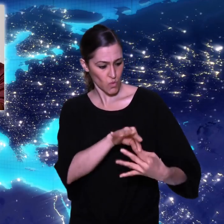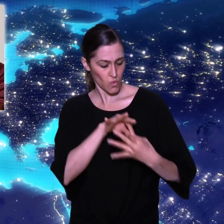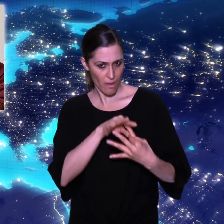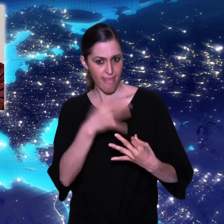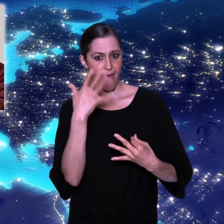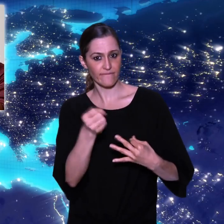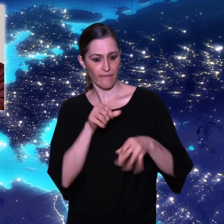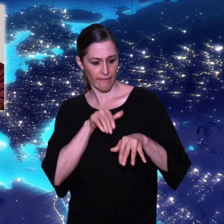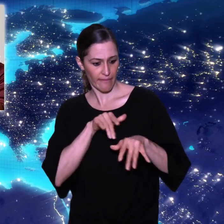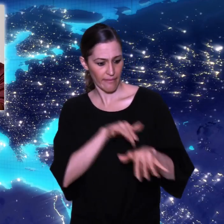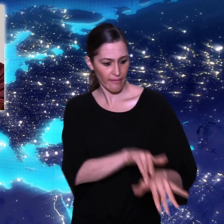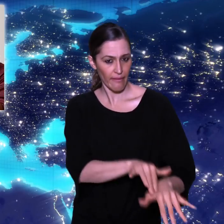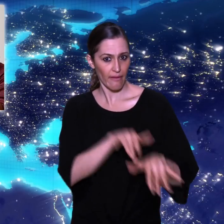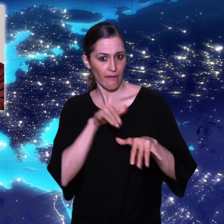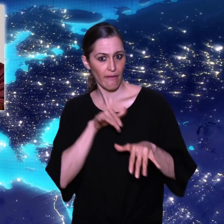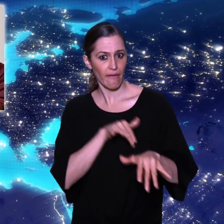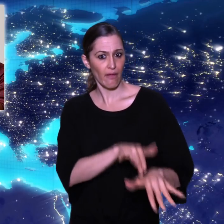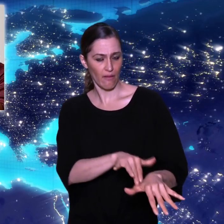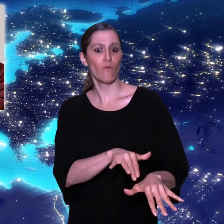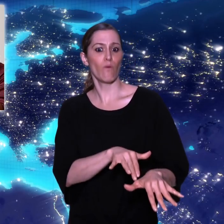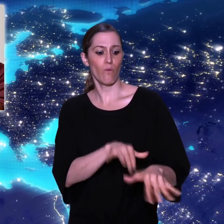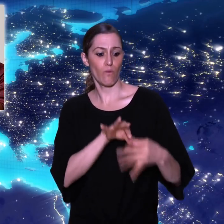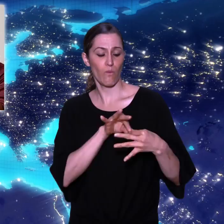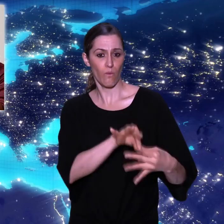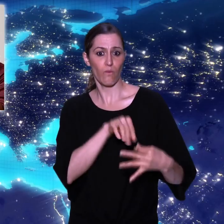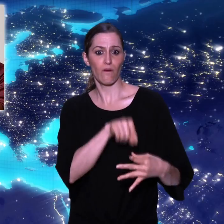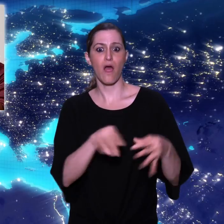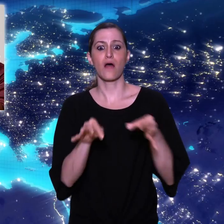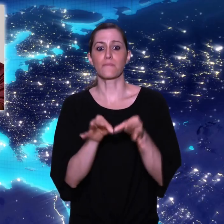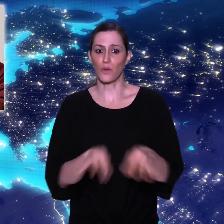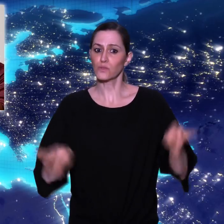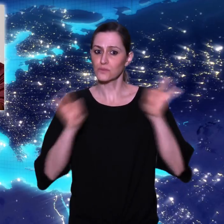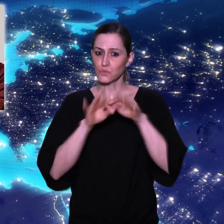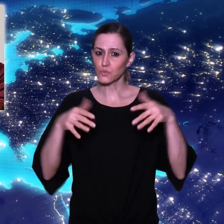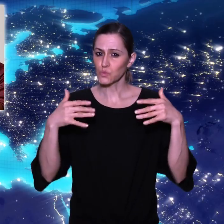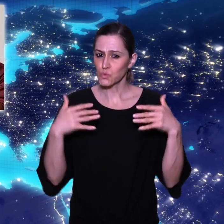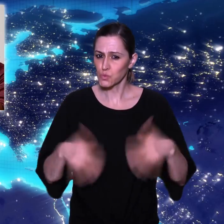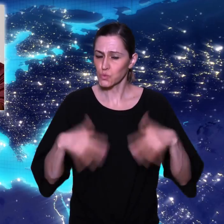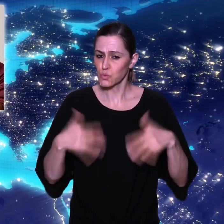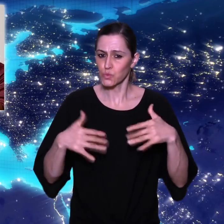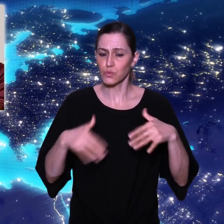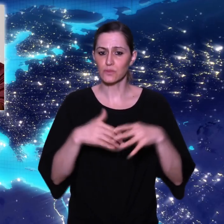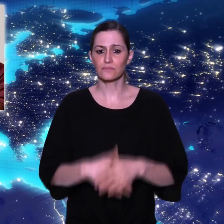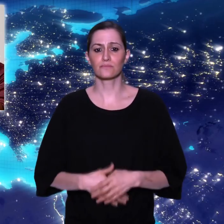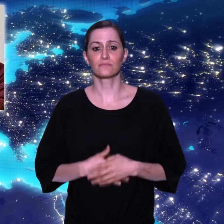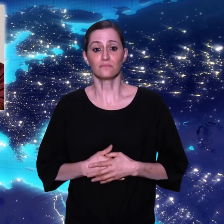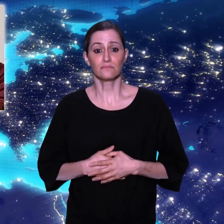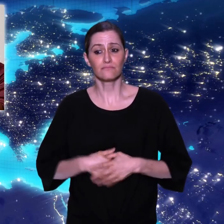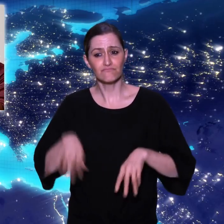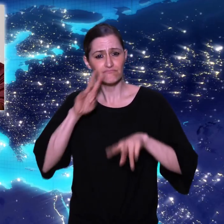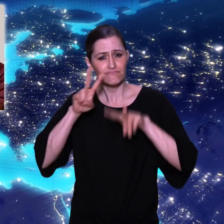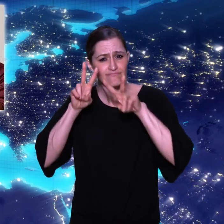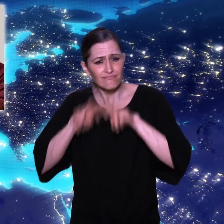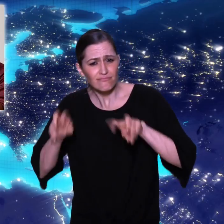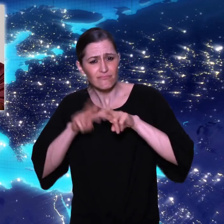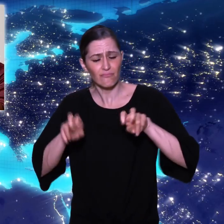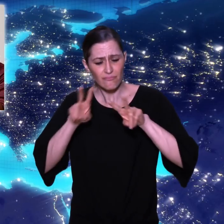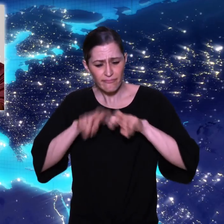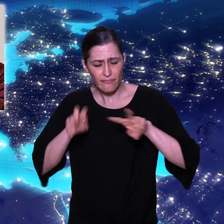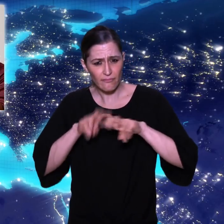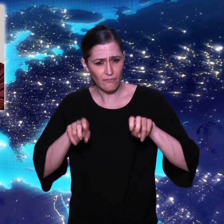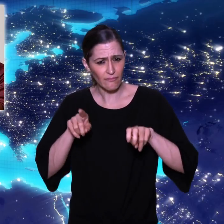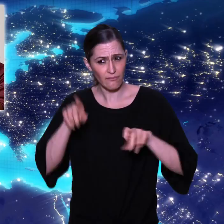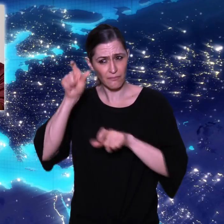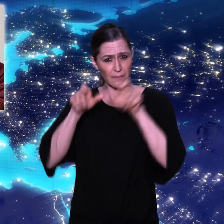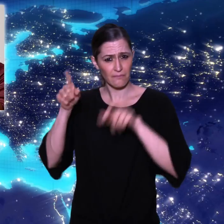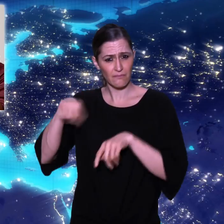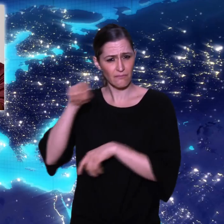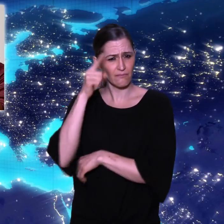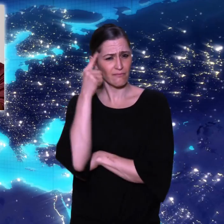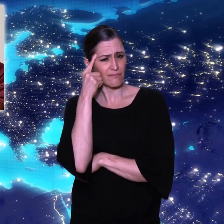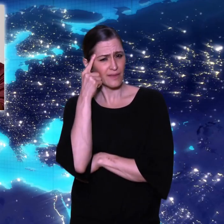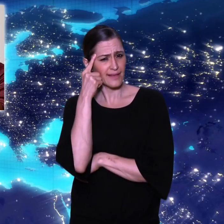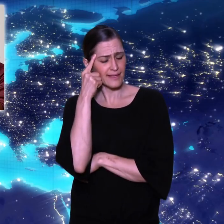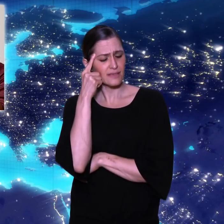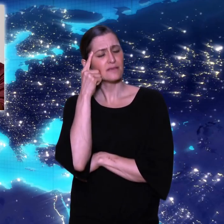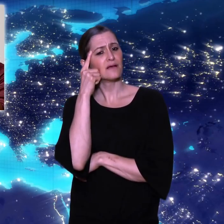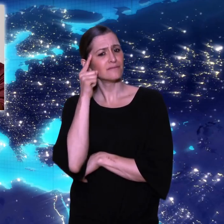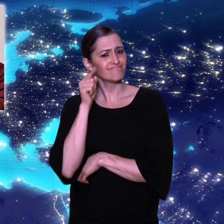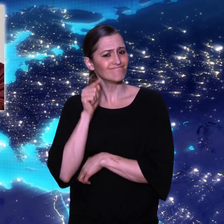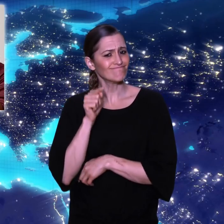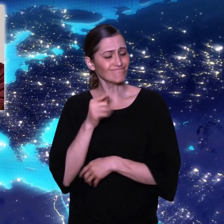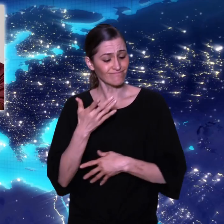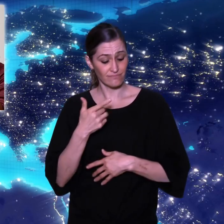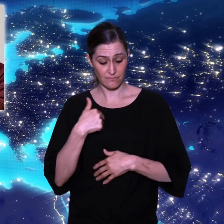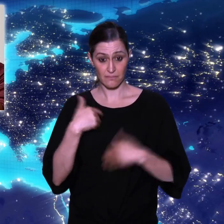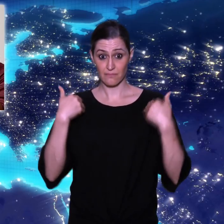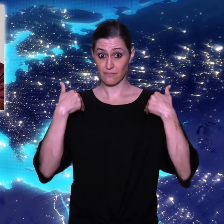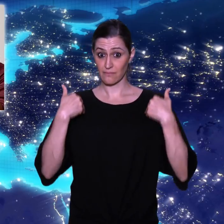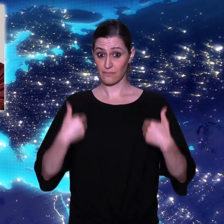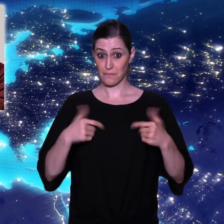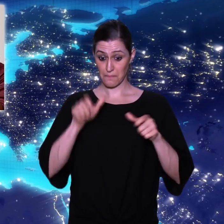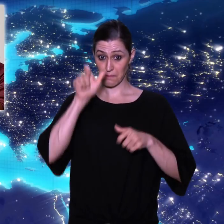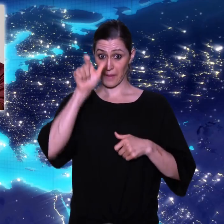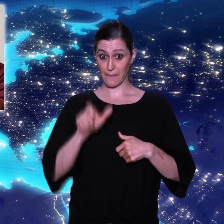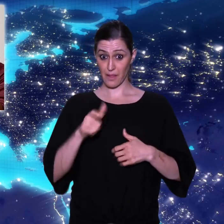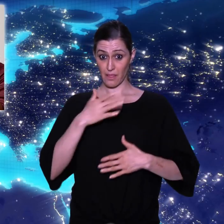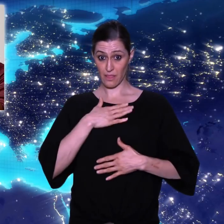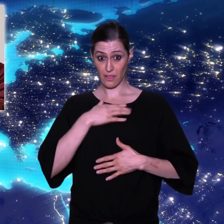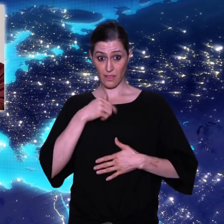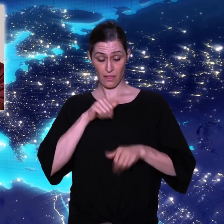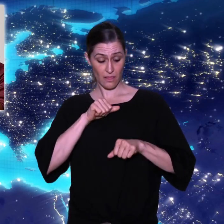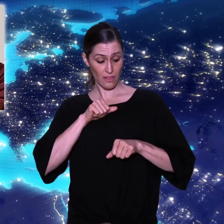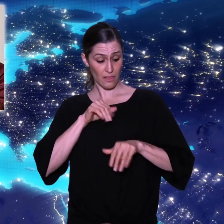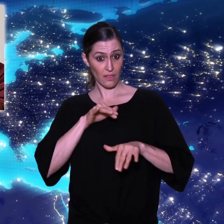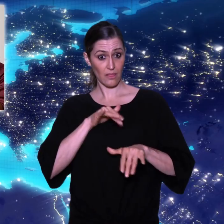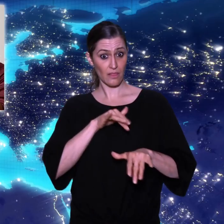part” in dogs’ lives to which they are more easily